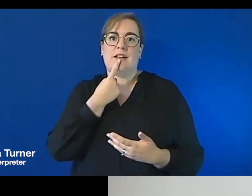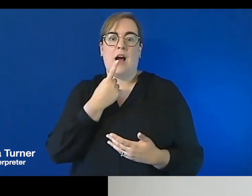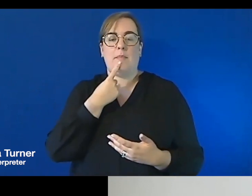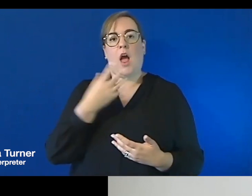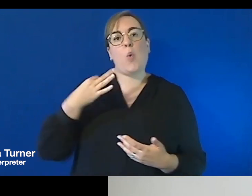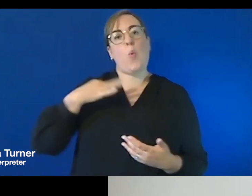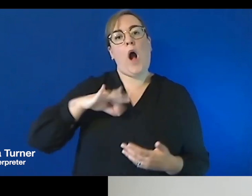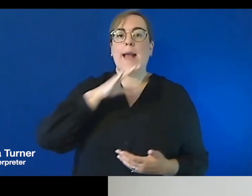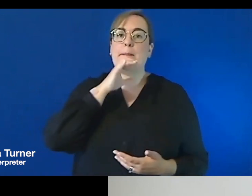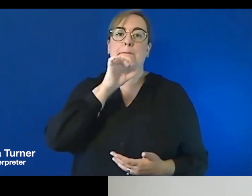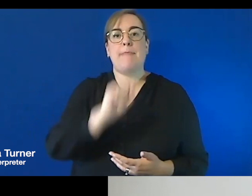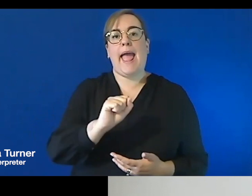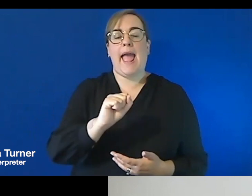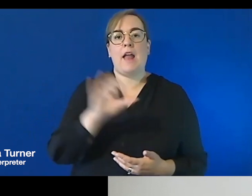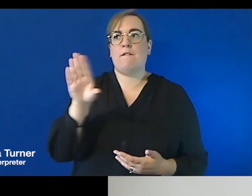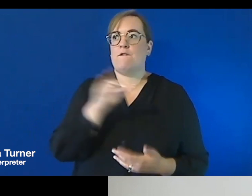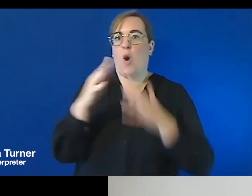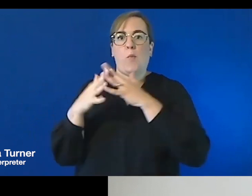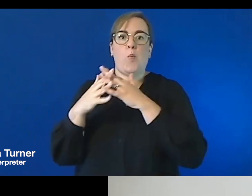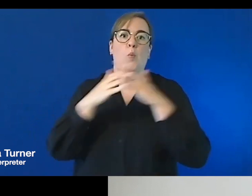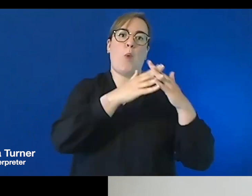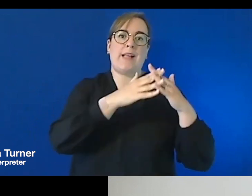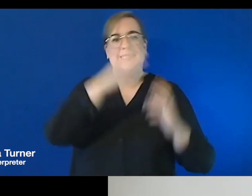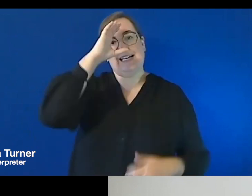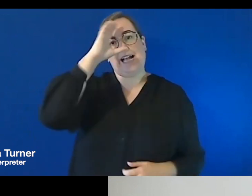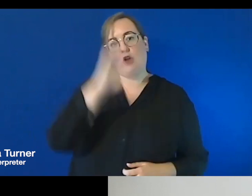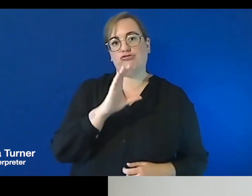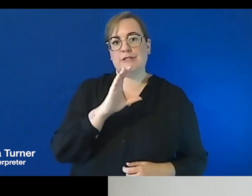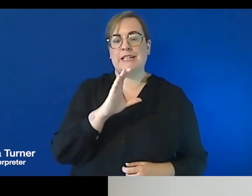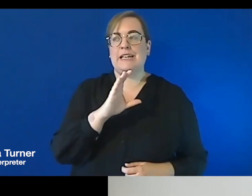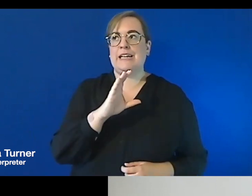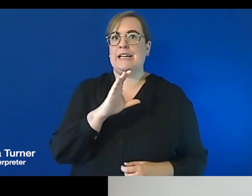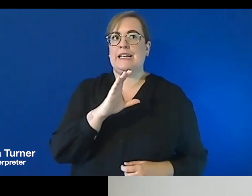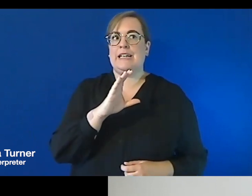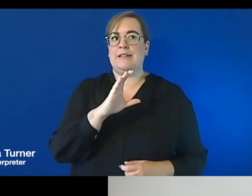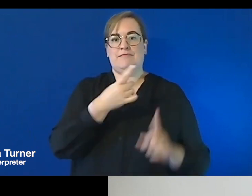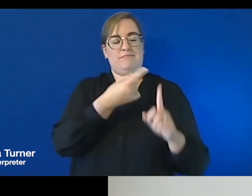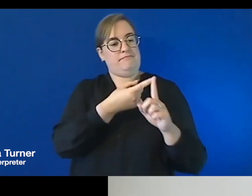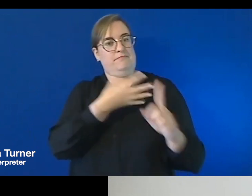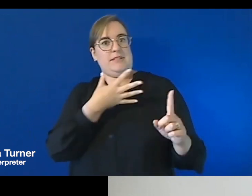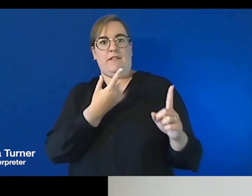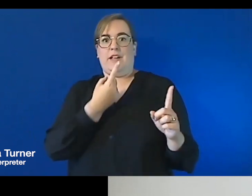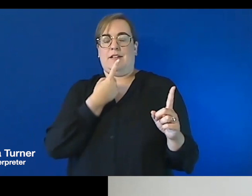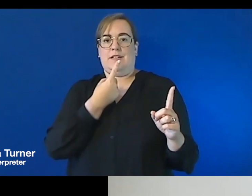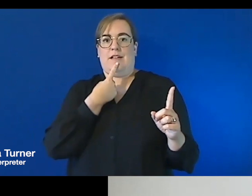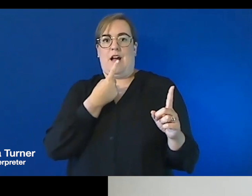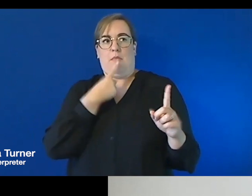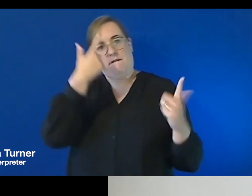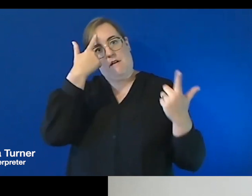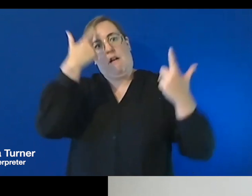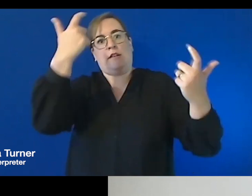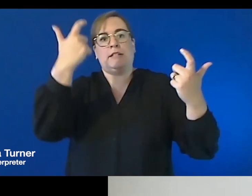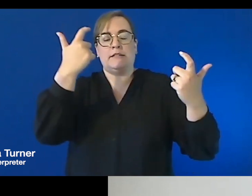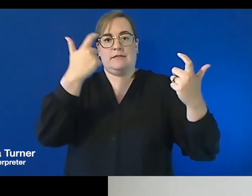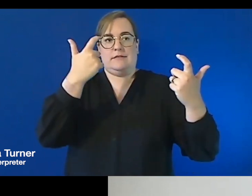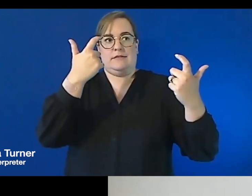from western countries with a particular type of ideas and vision of the world and after that